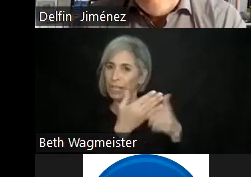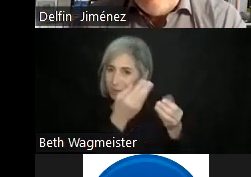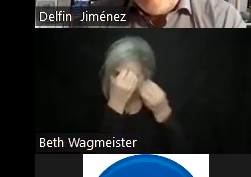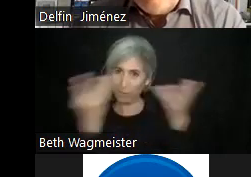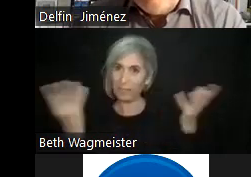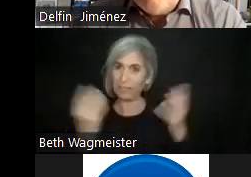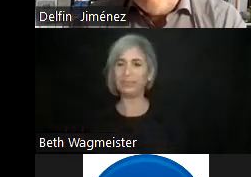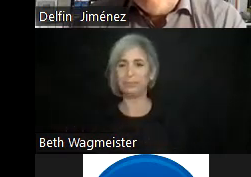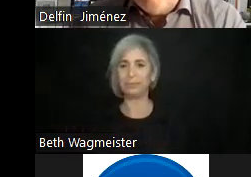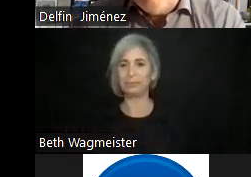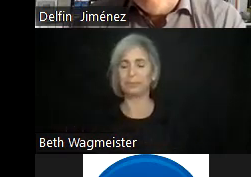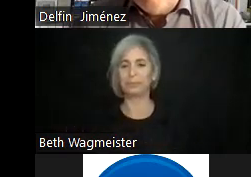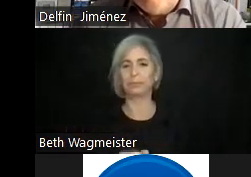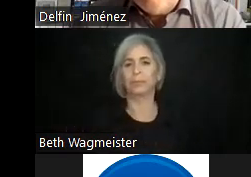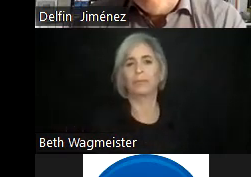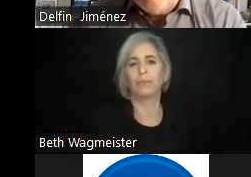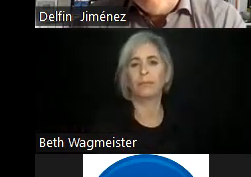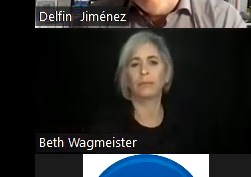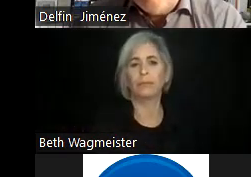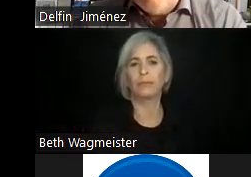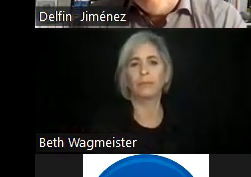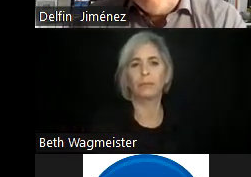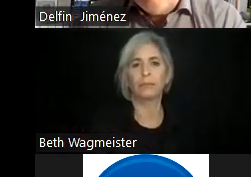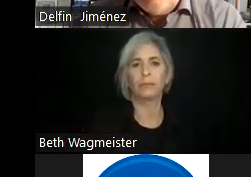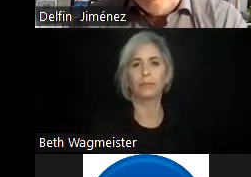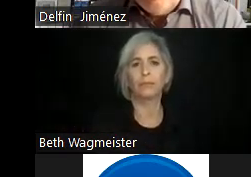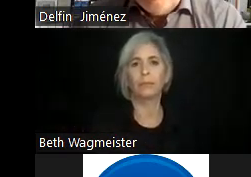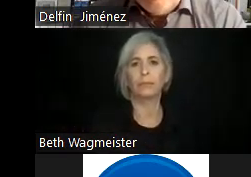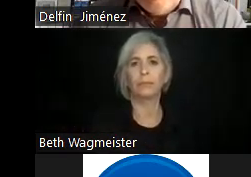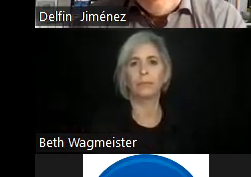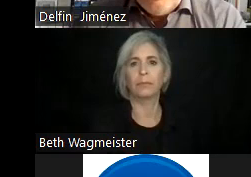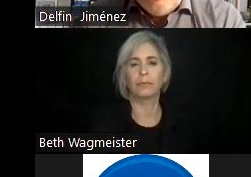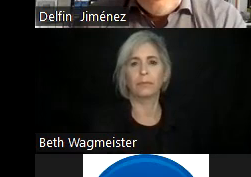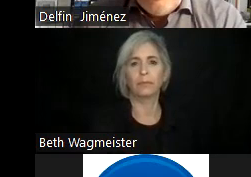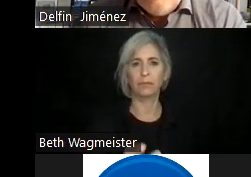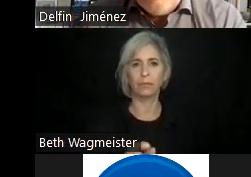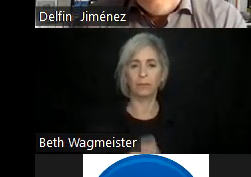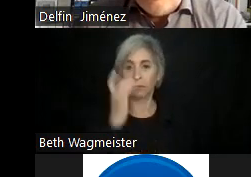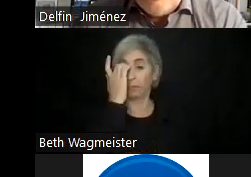First, sorry,